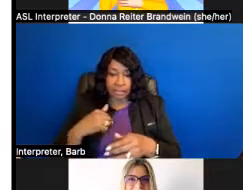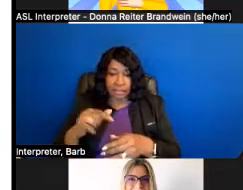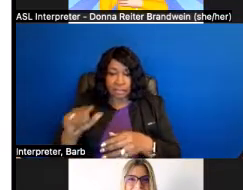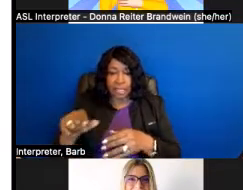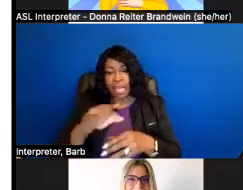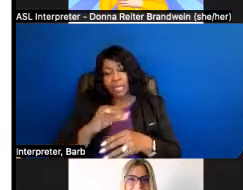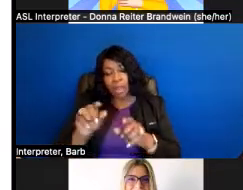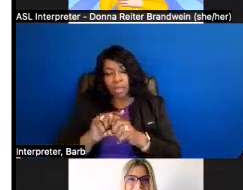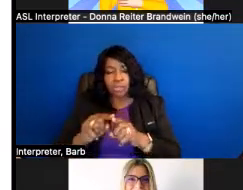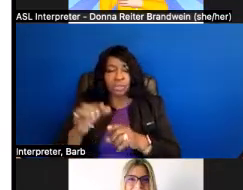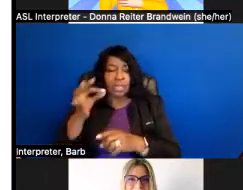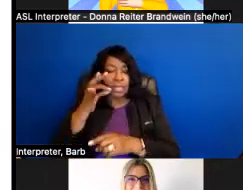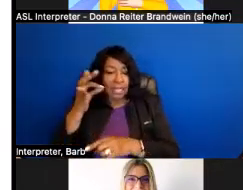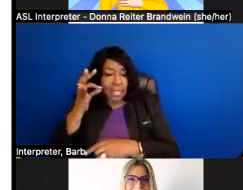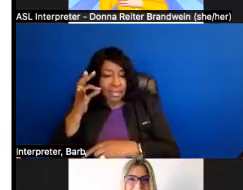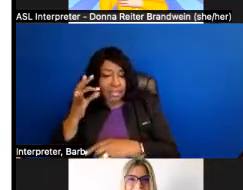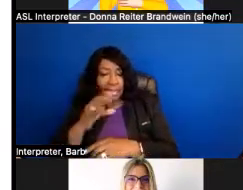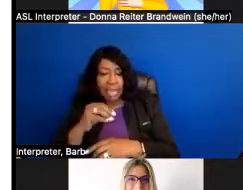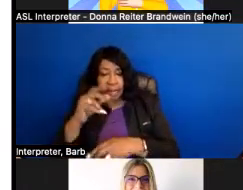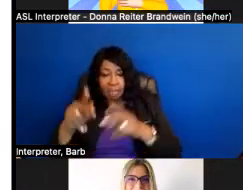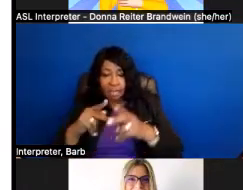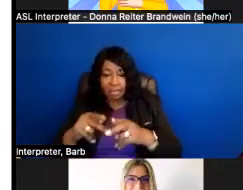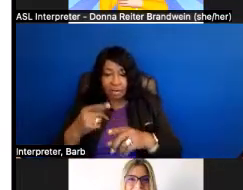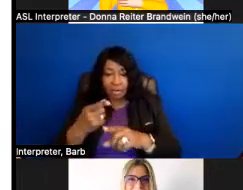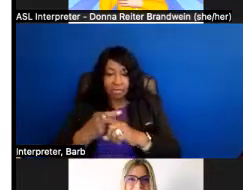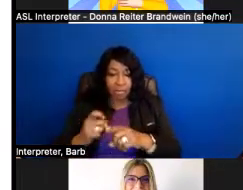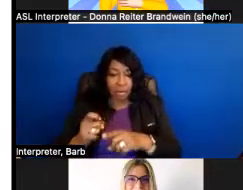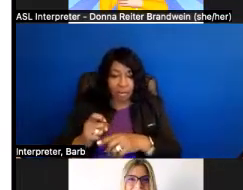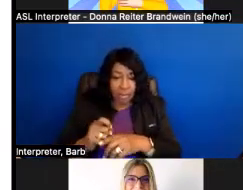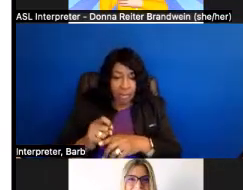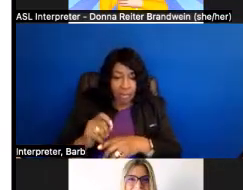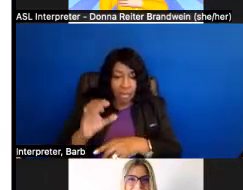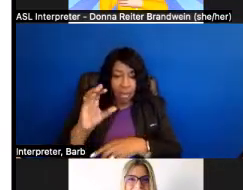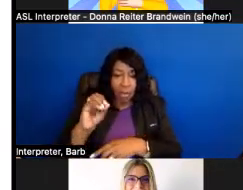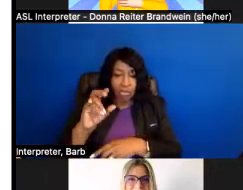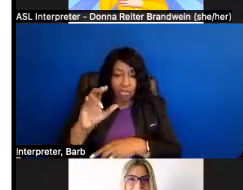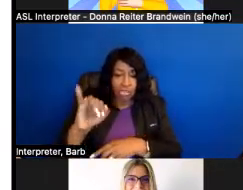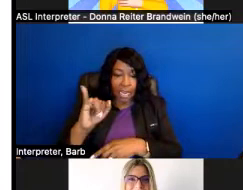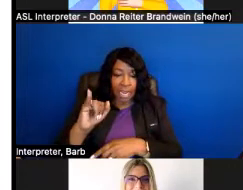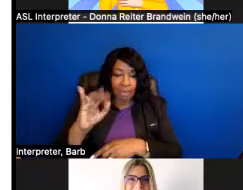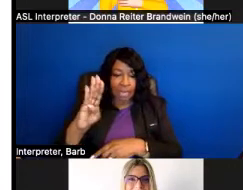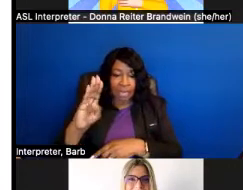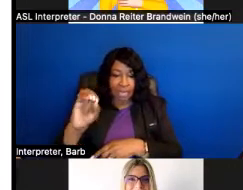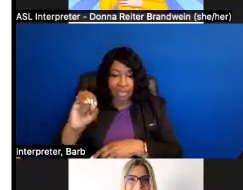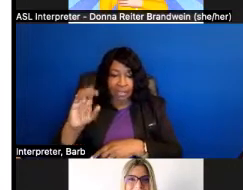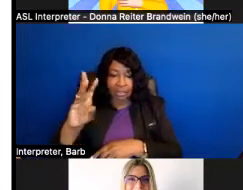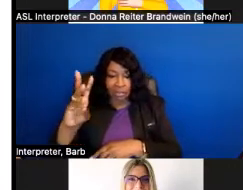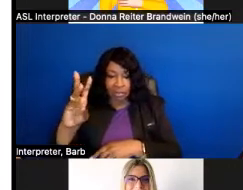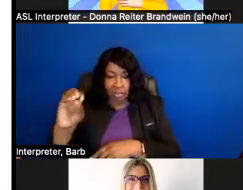and other native peoples from time immemorial. And by offering this land acknowledgement, I affirm tribal sovereignty